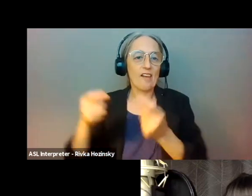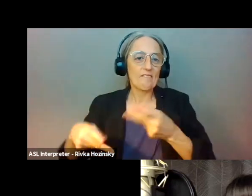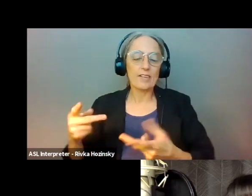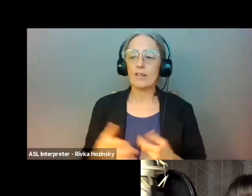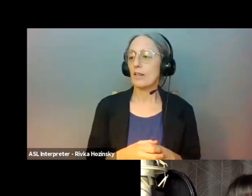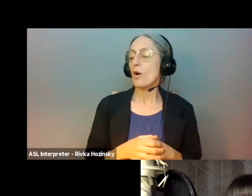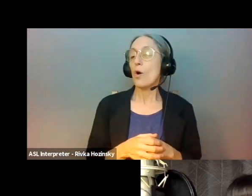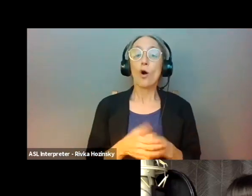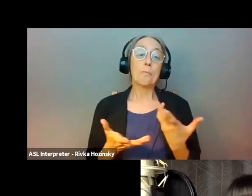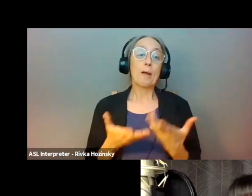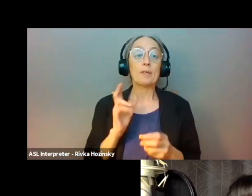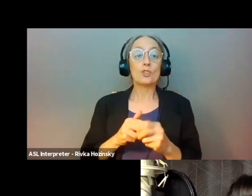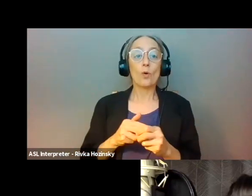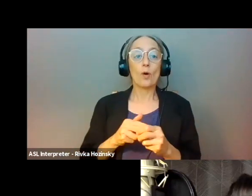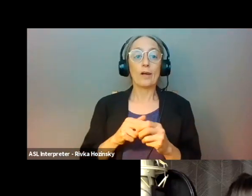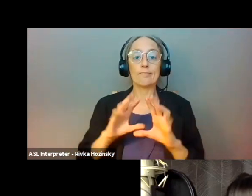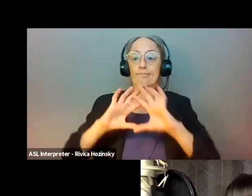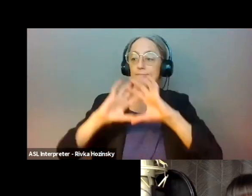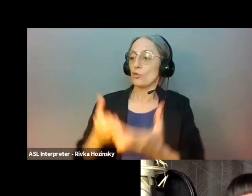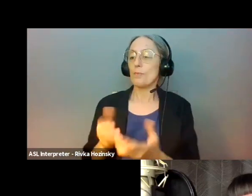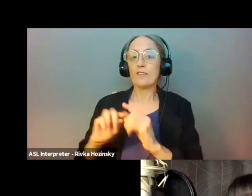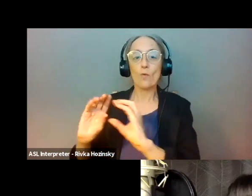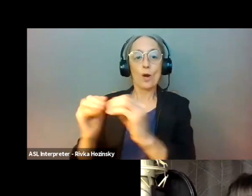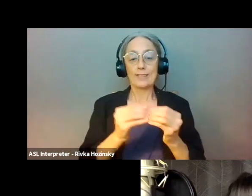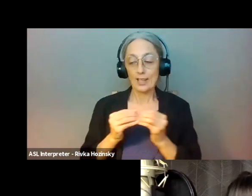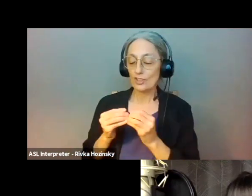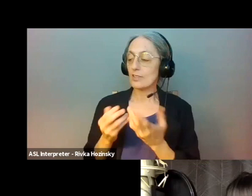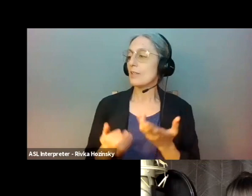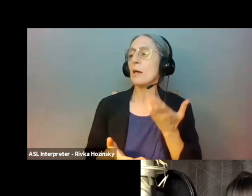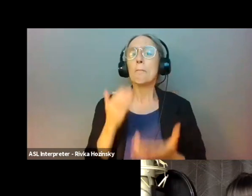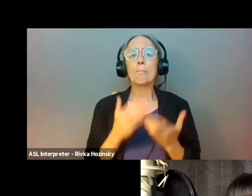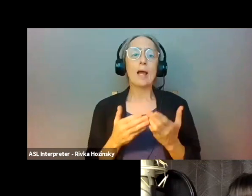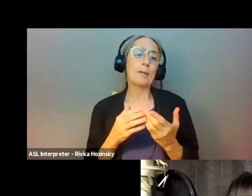Or maybe if you guys all use the same venue, really approach the venue and say,